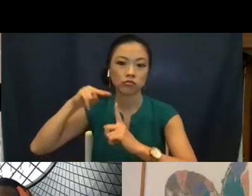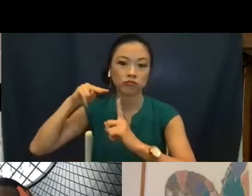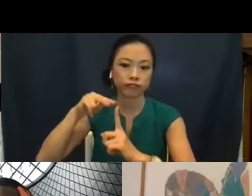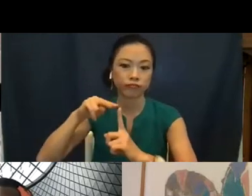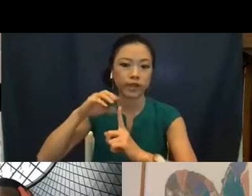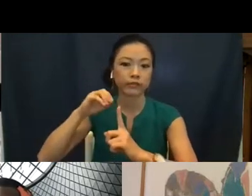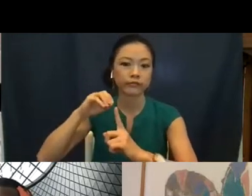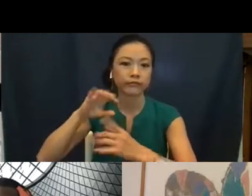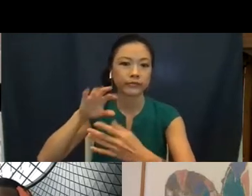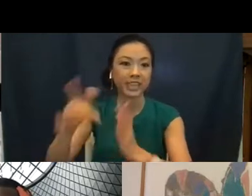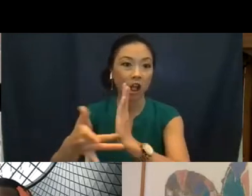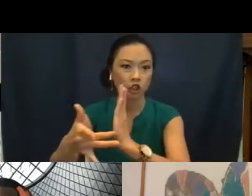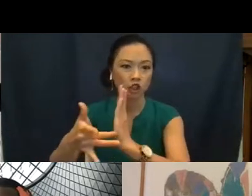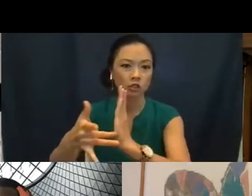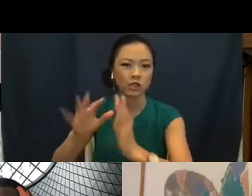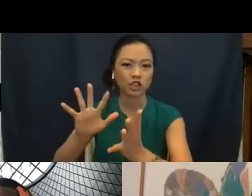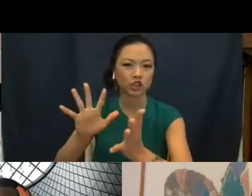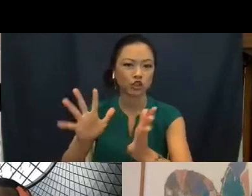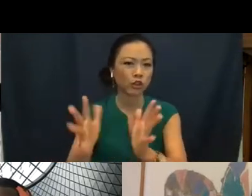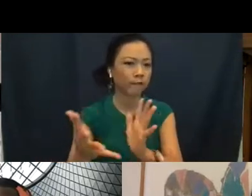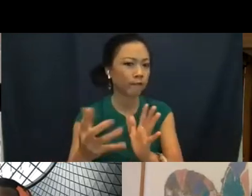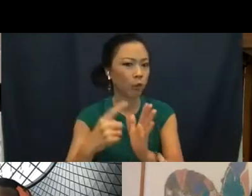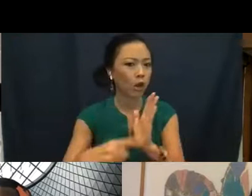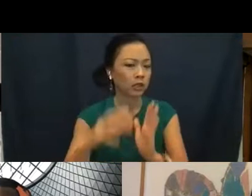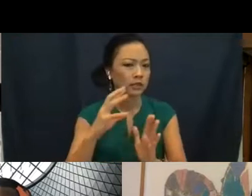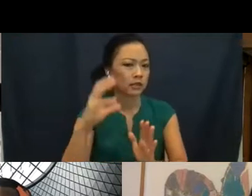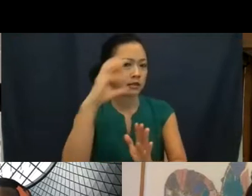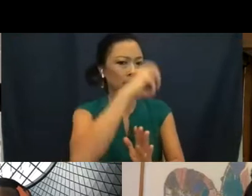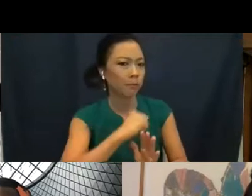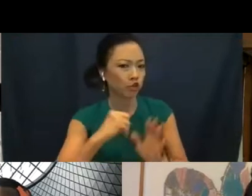about what this field might look like. As my pre-critical thought, something